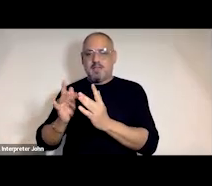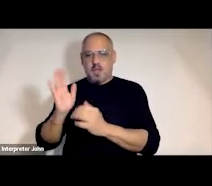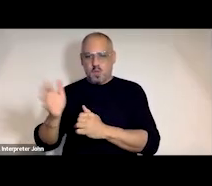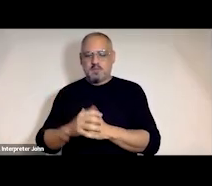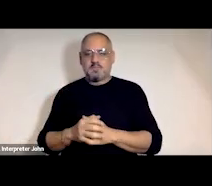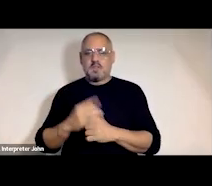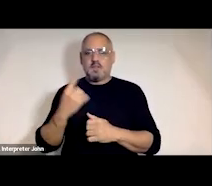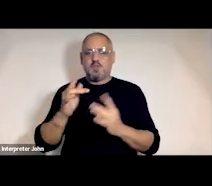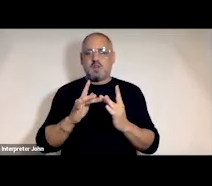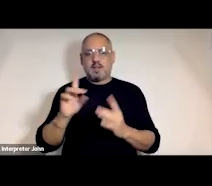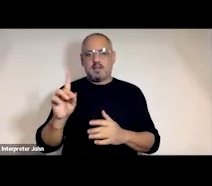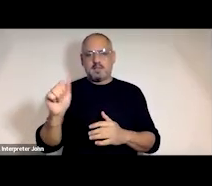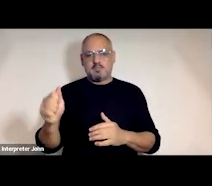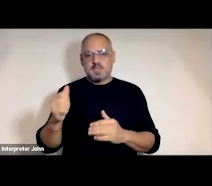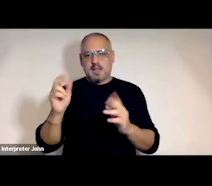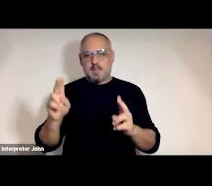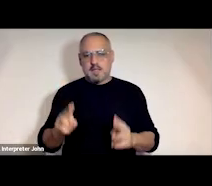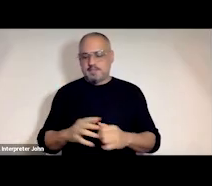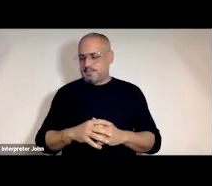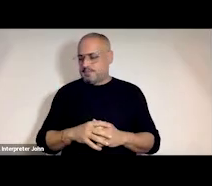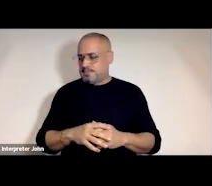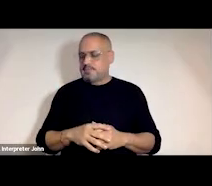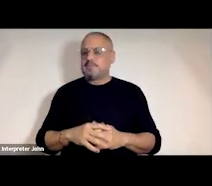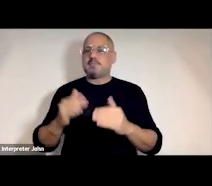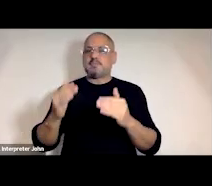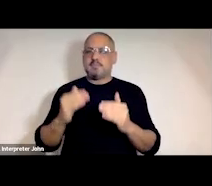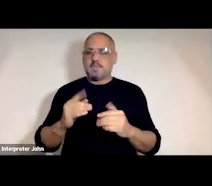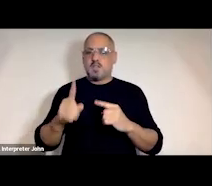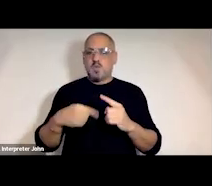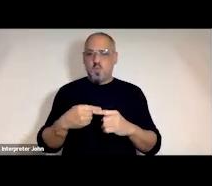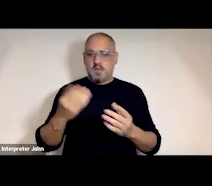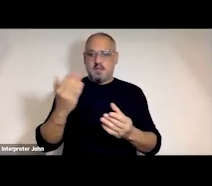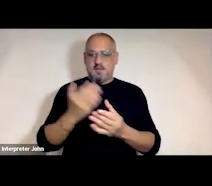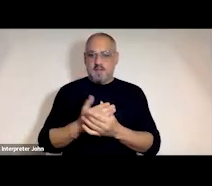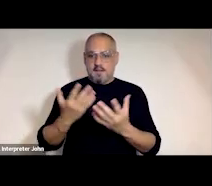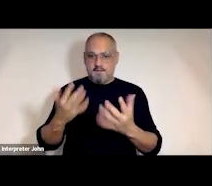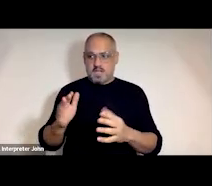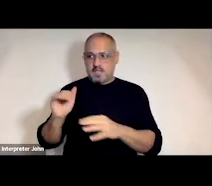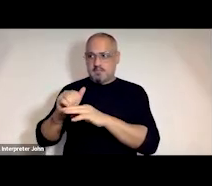for the online disability application. And then once the claim gets to DDS,